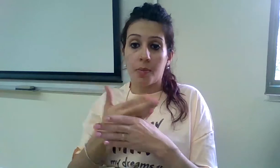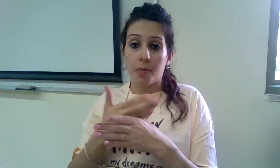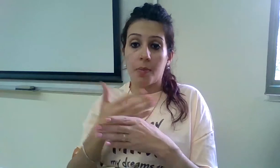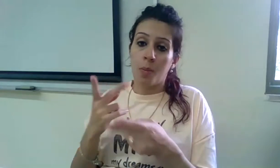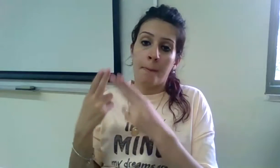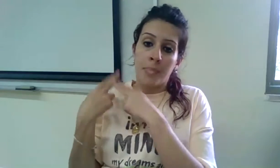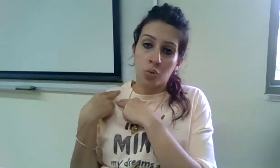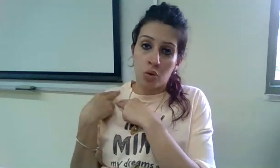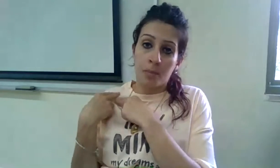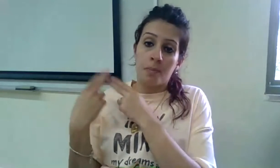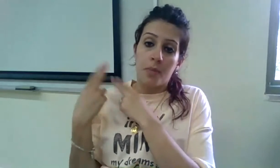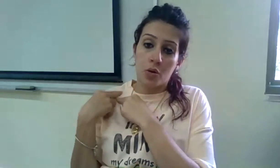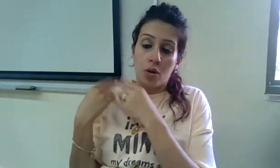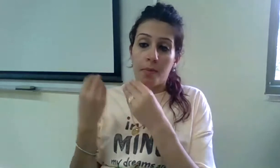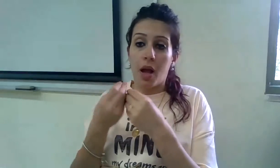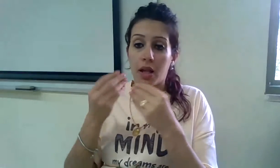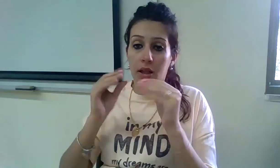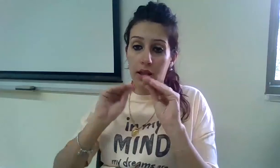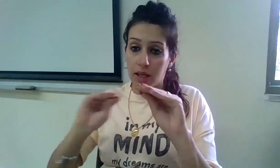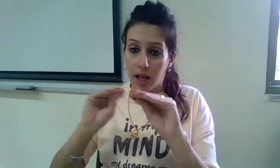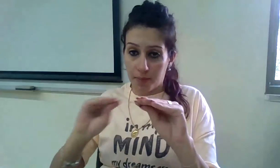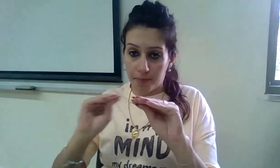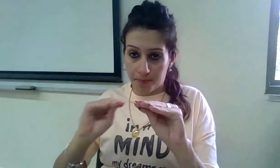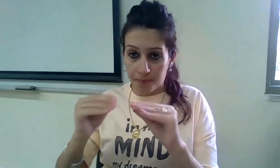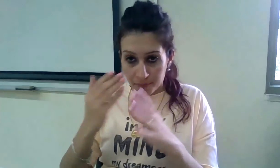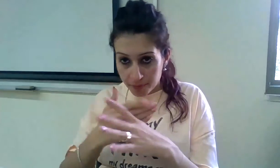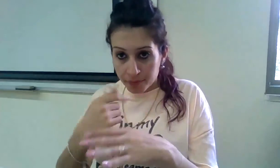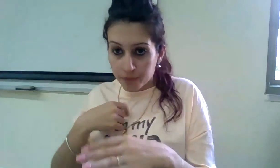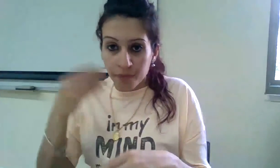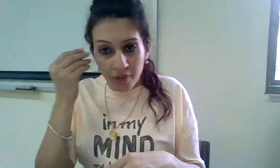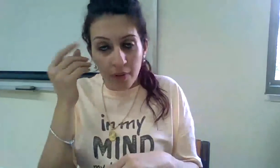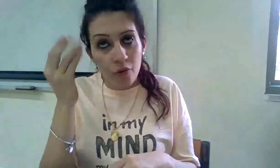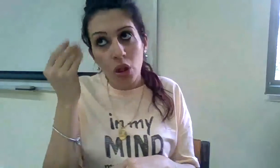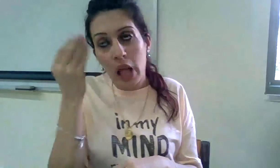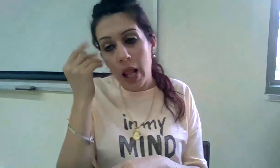of children being educated in different basis and environments.